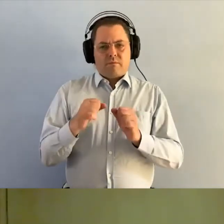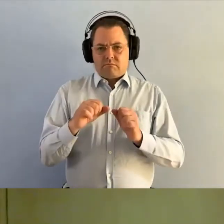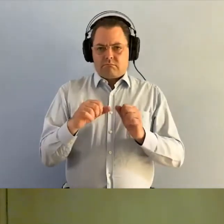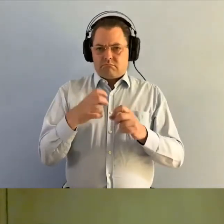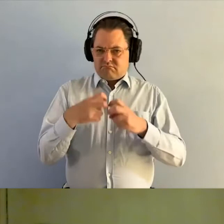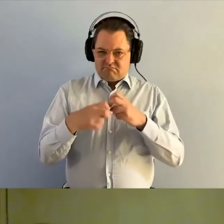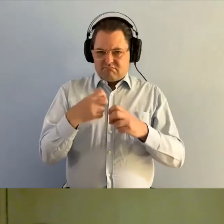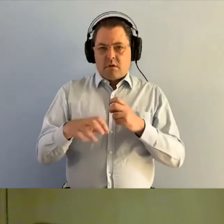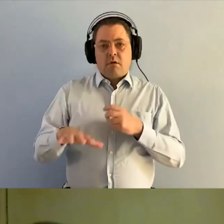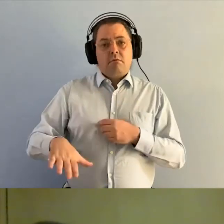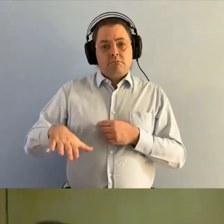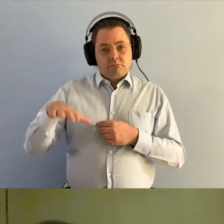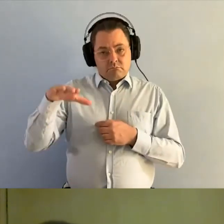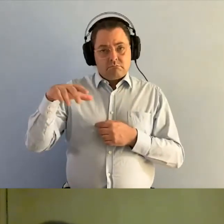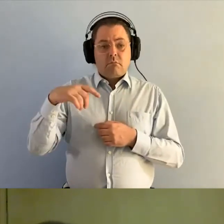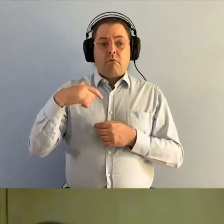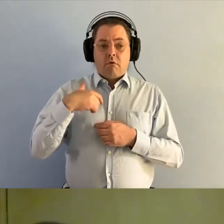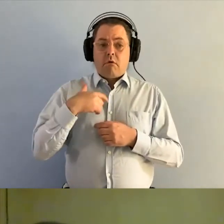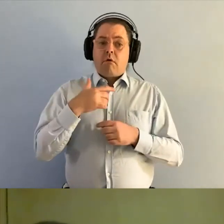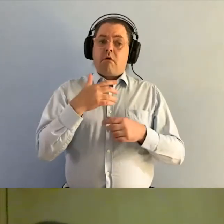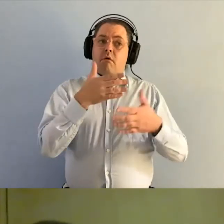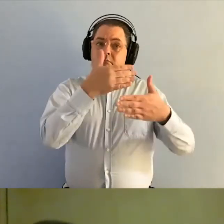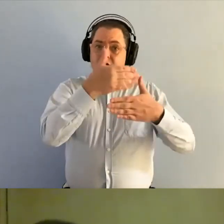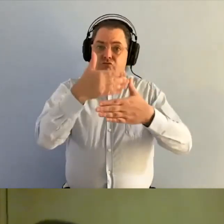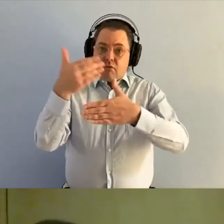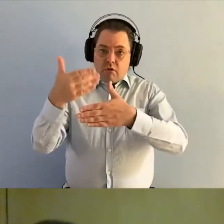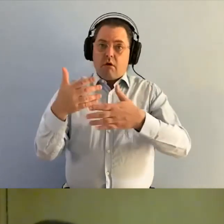paralysis. I'm